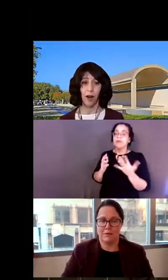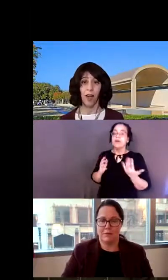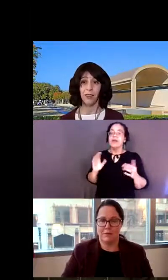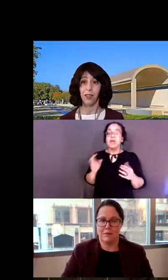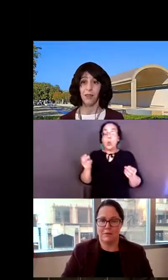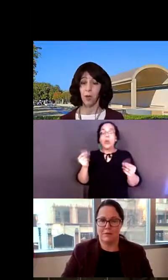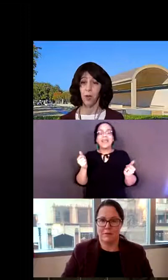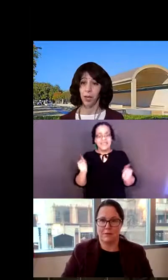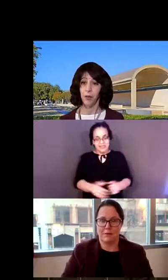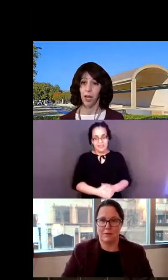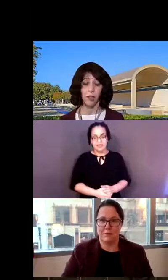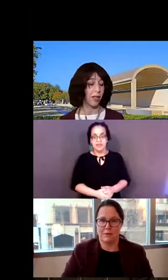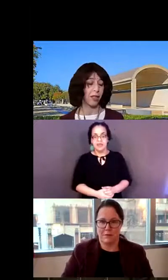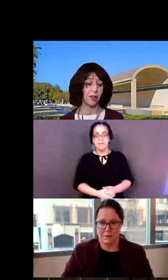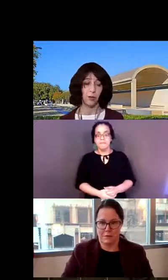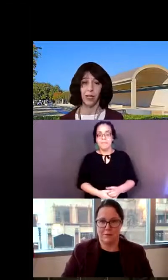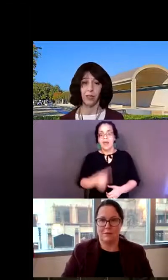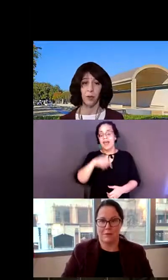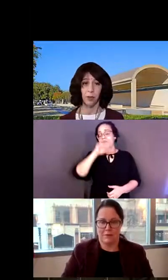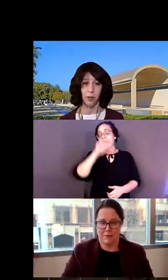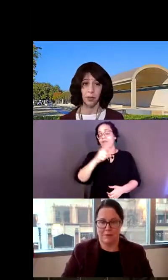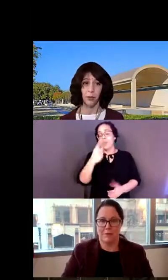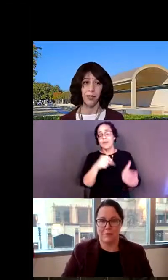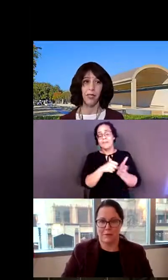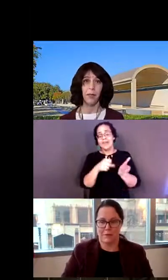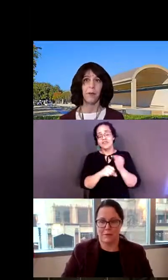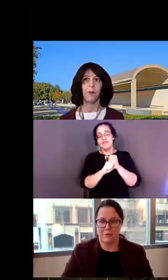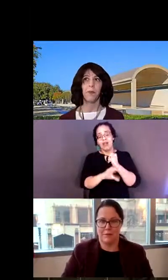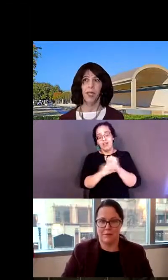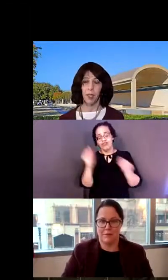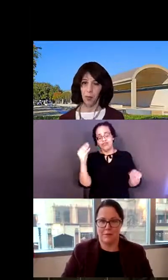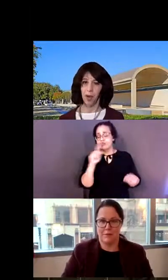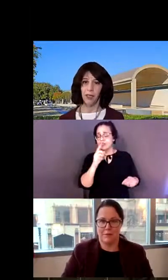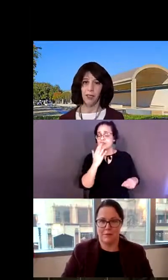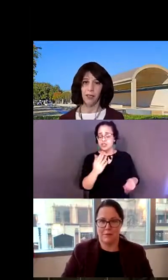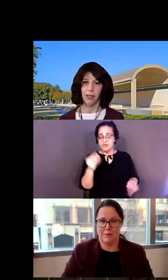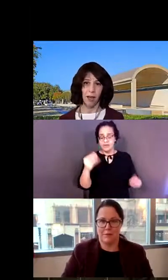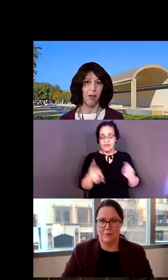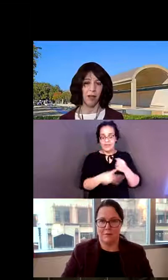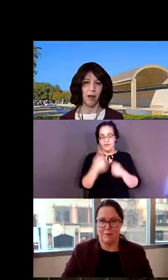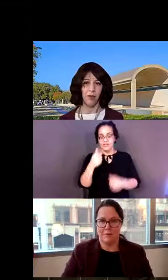I love that one-page flyer and I think it's great to be familiar with it.